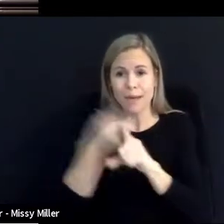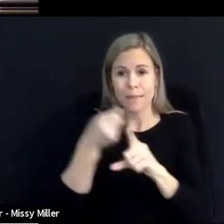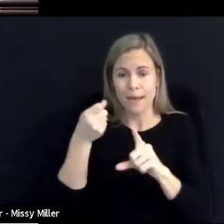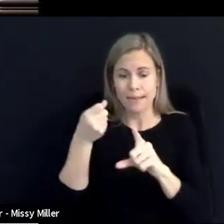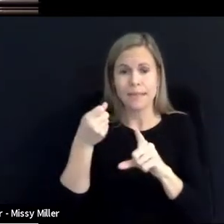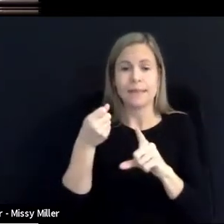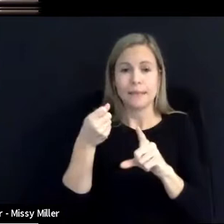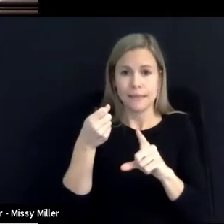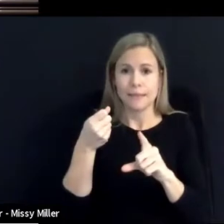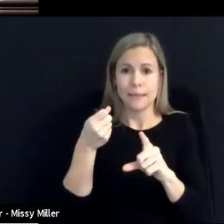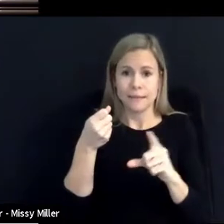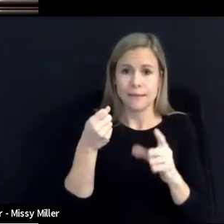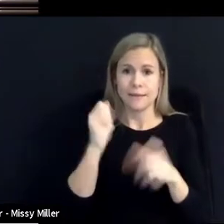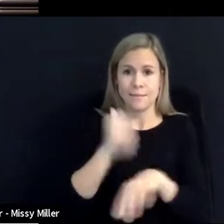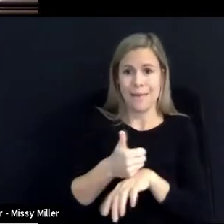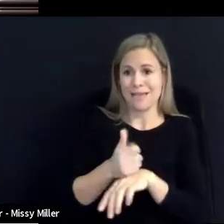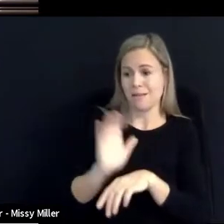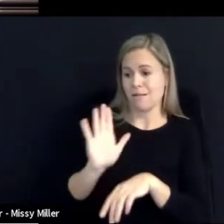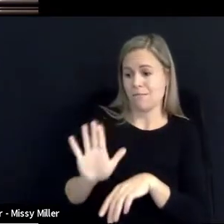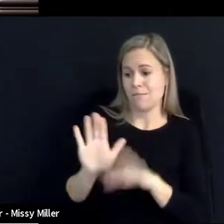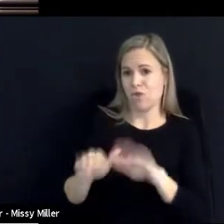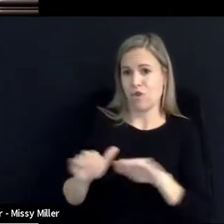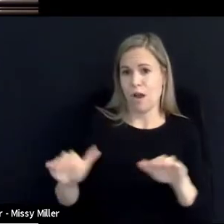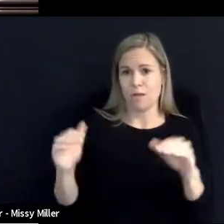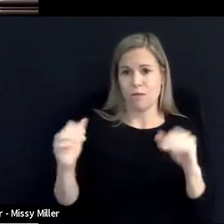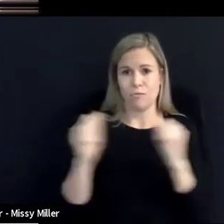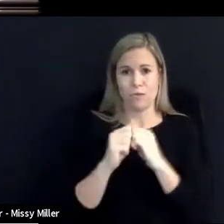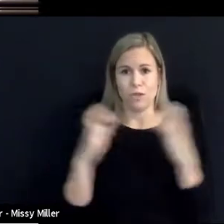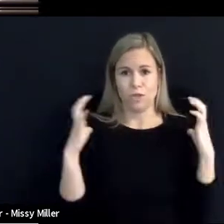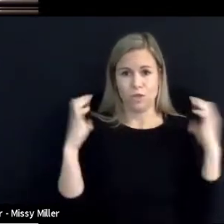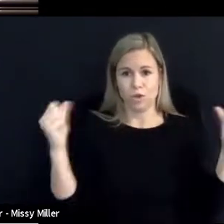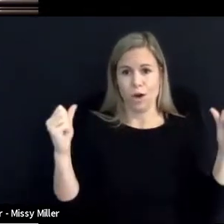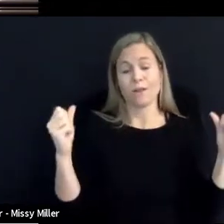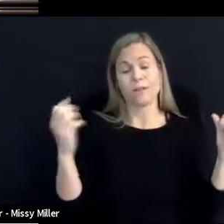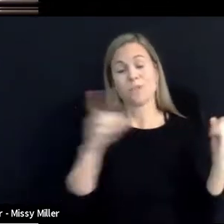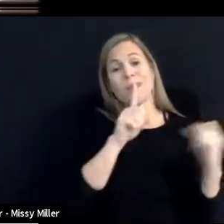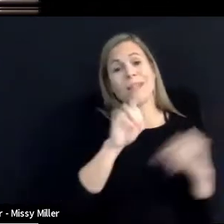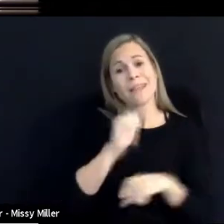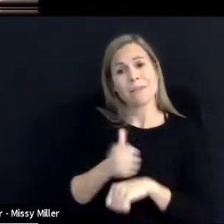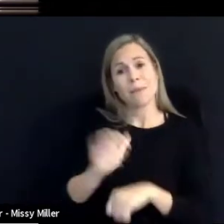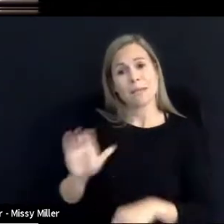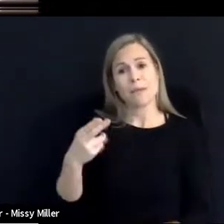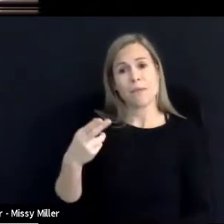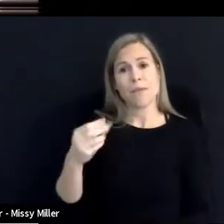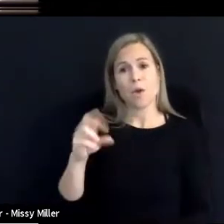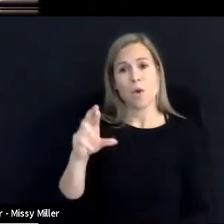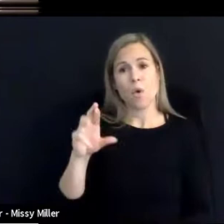because of the issues with hormones. Actually, that lead to the sex hormones,